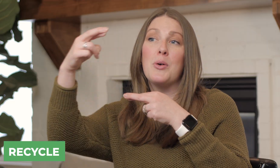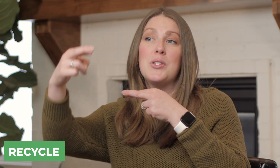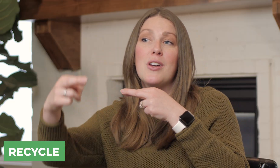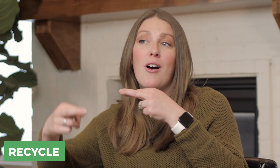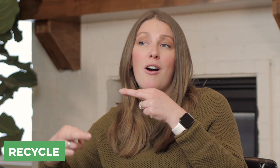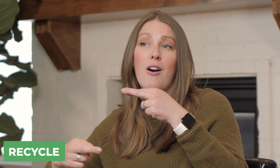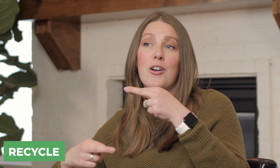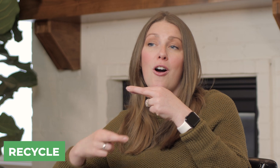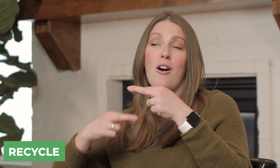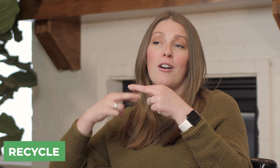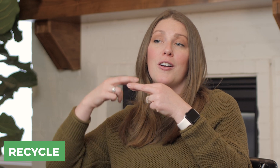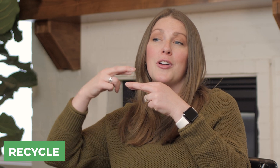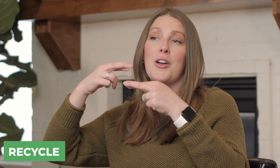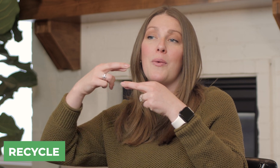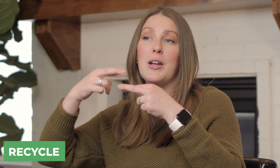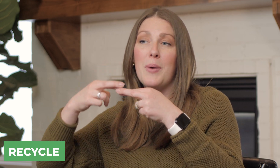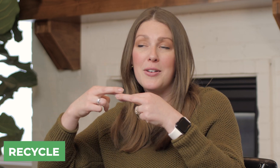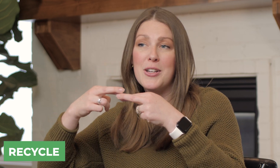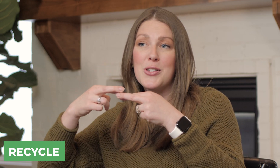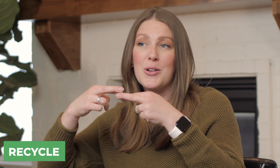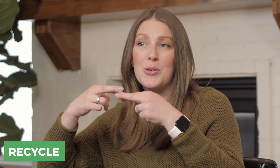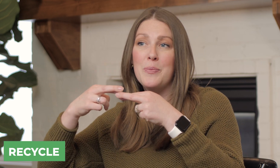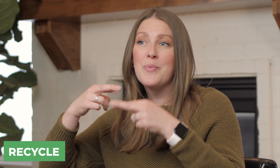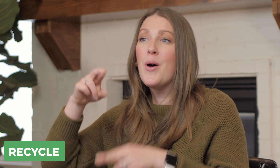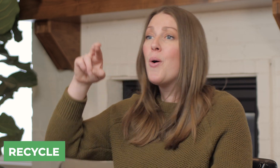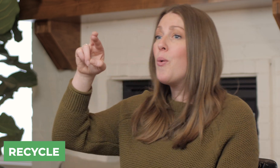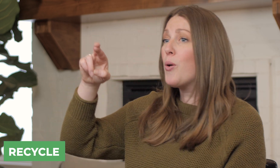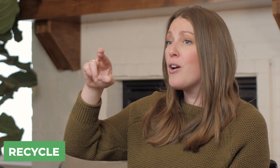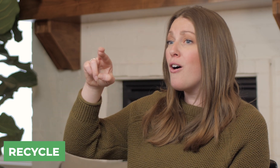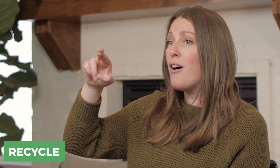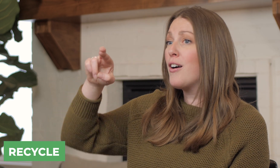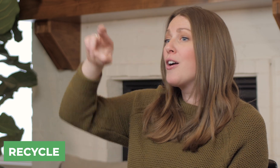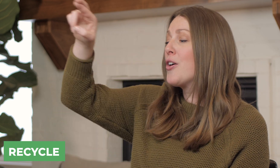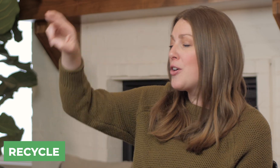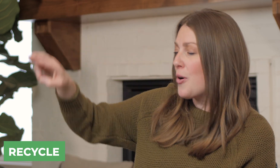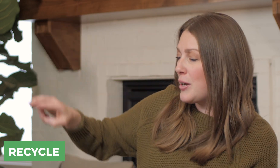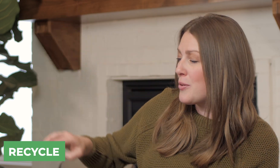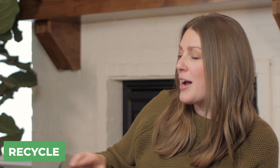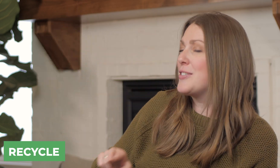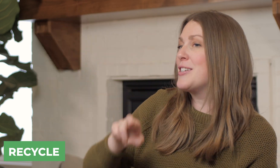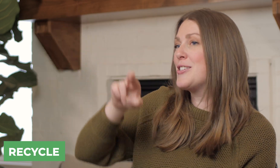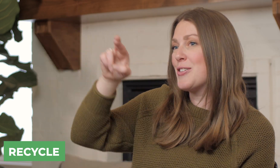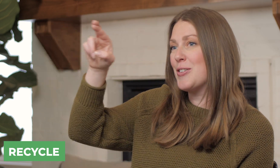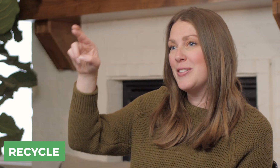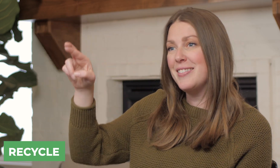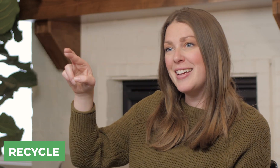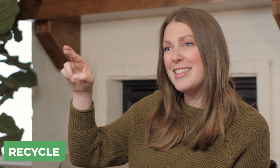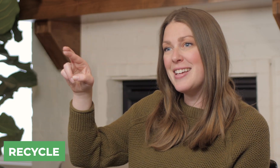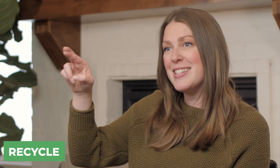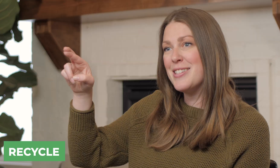the most are an 'R' going around in a circle or an R going around in a circle like this